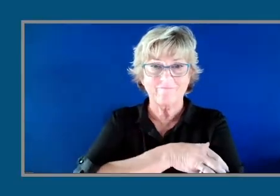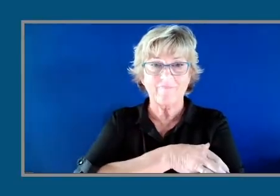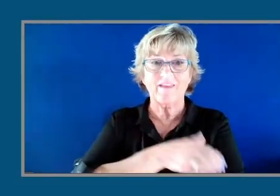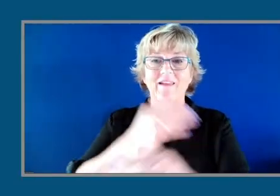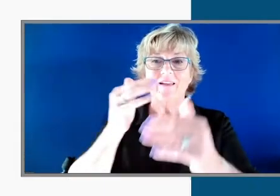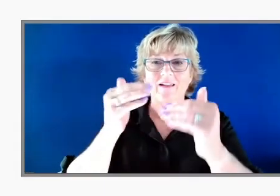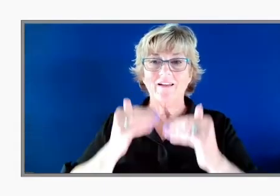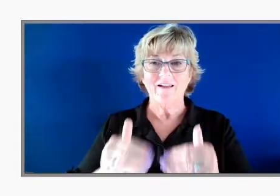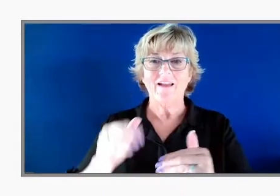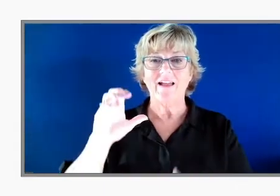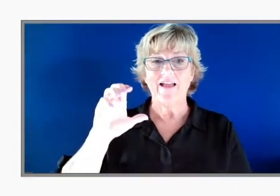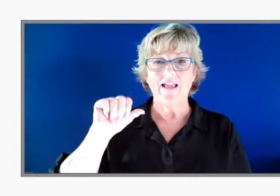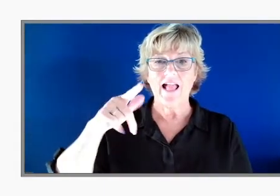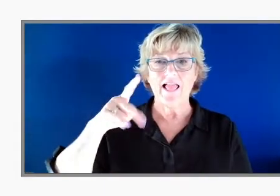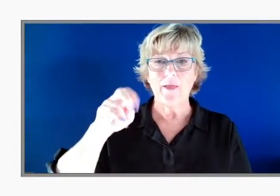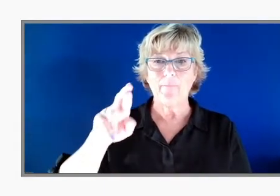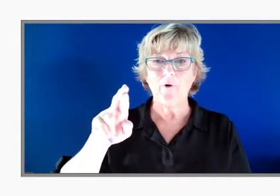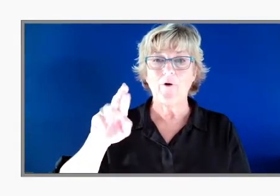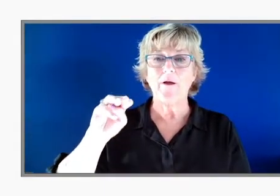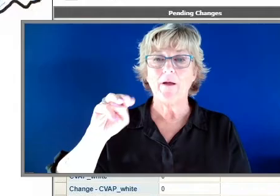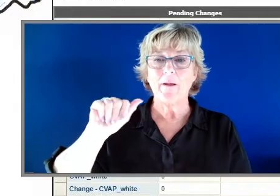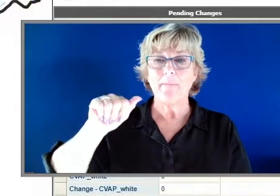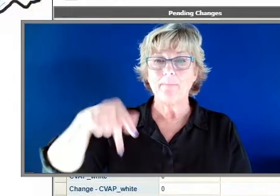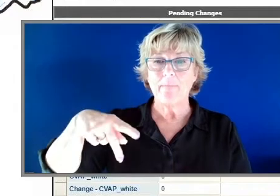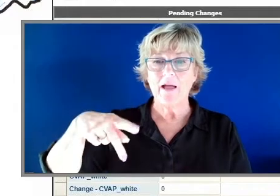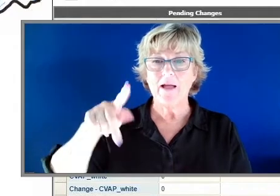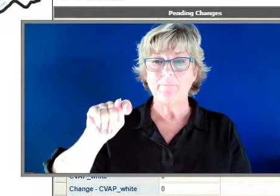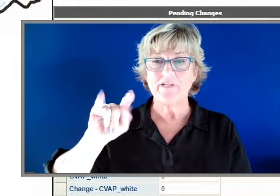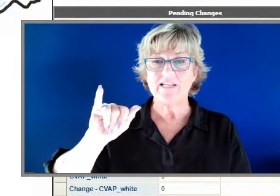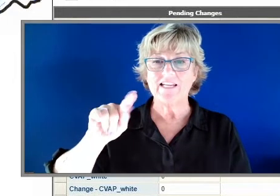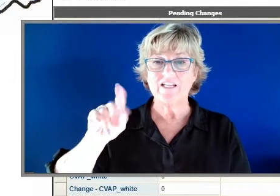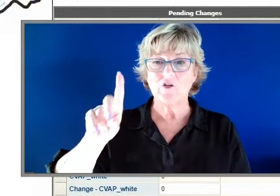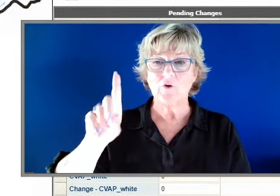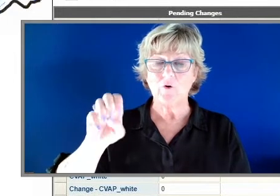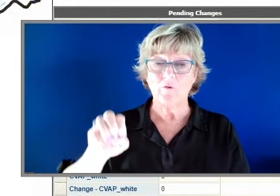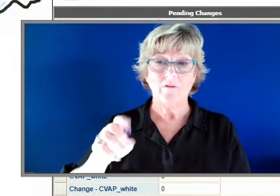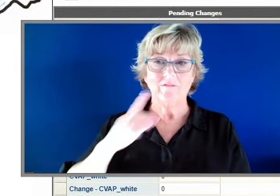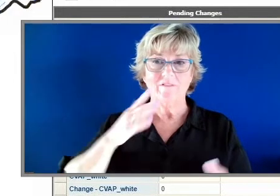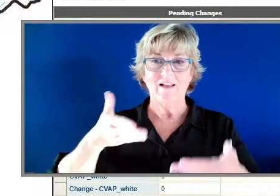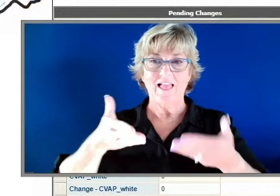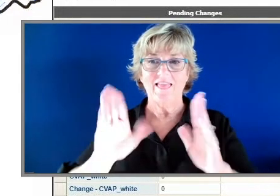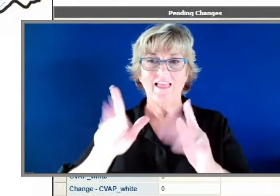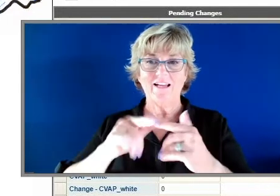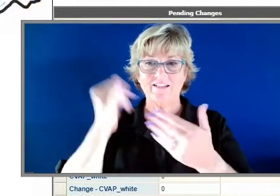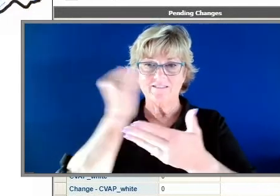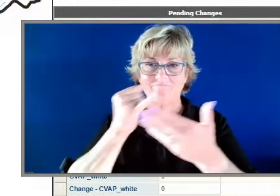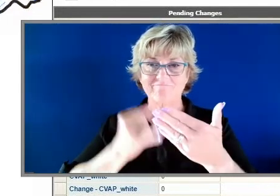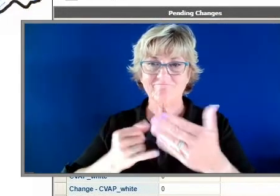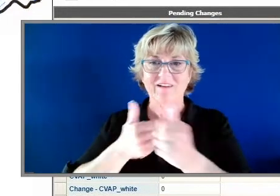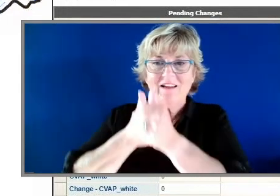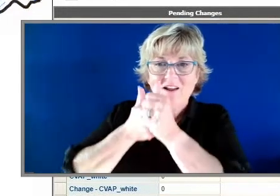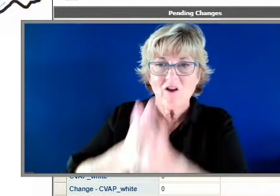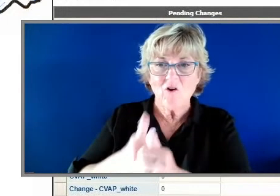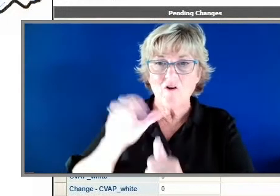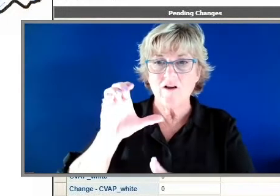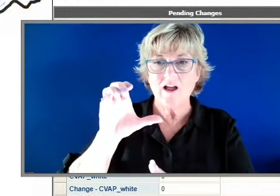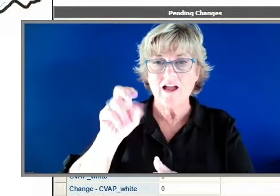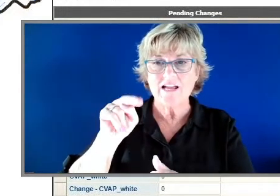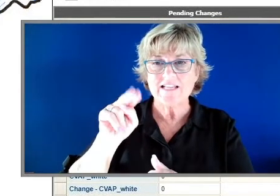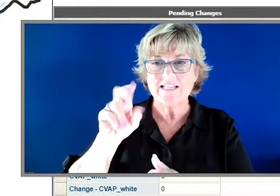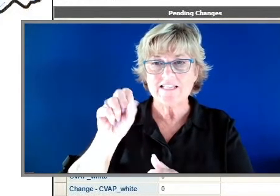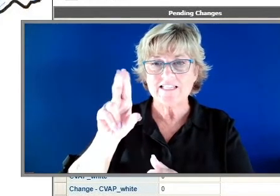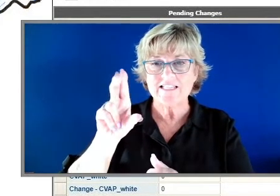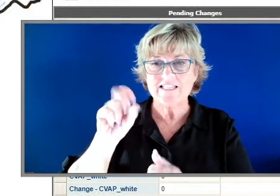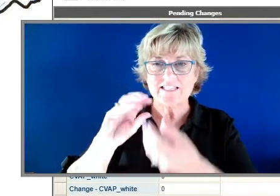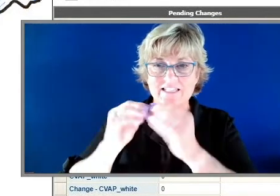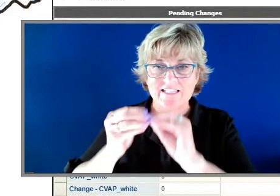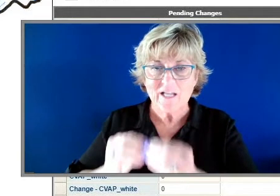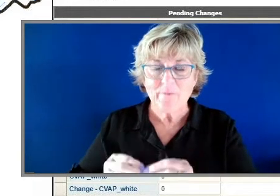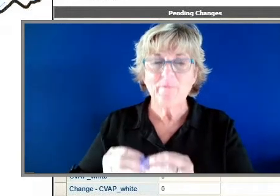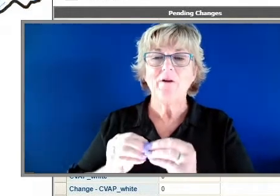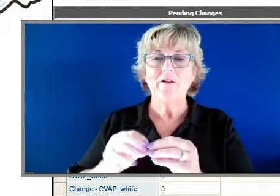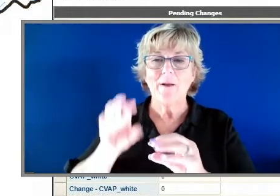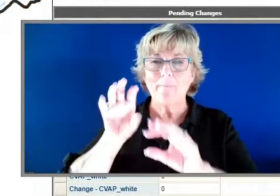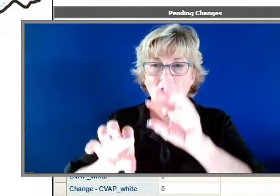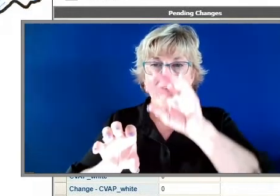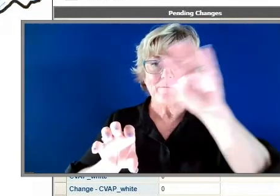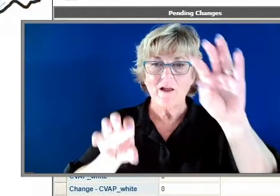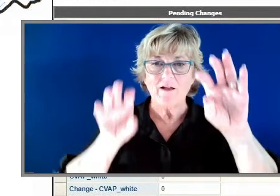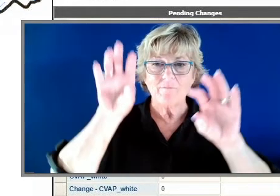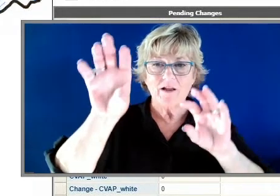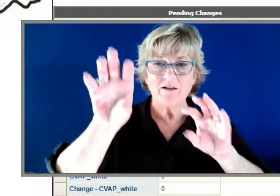Studio: The most powerful mapping tool is the caliber and aptitude online tool this tool enables you to draw districts by